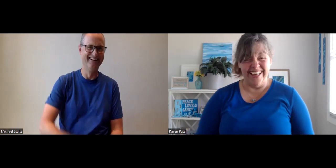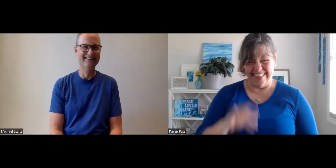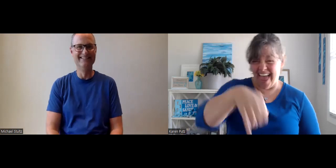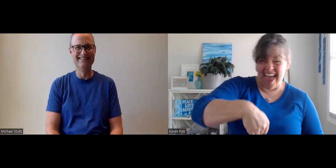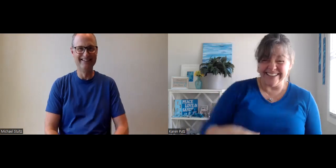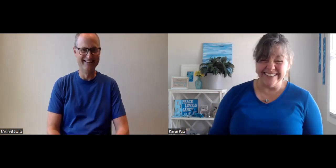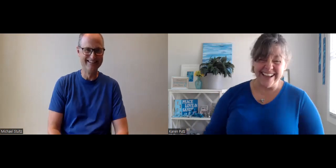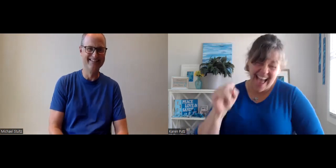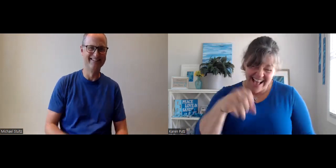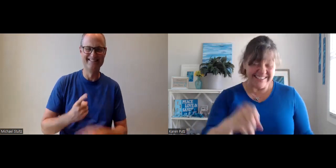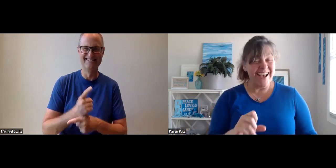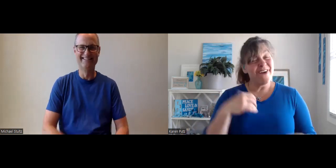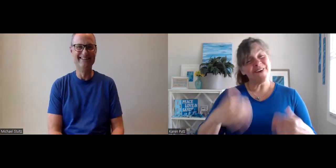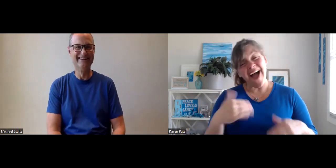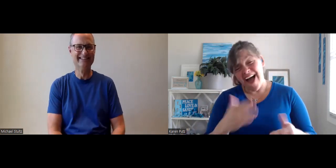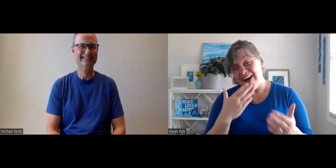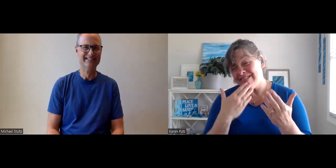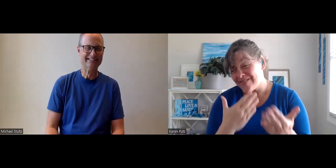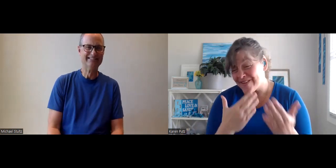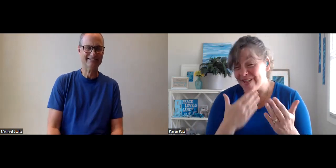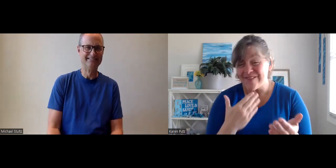I'm unsure of that, but that's my goal of right now.